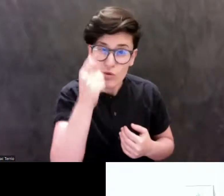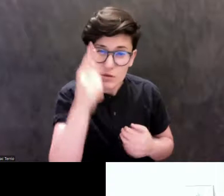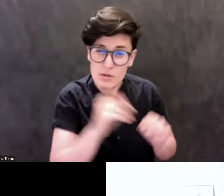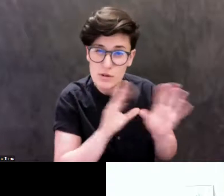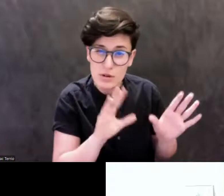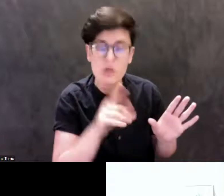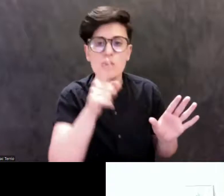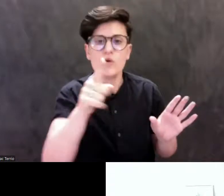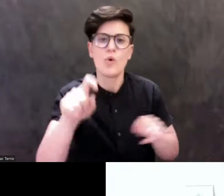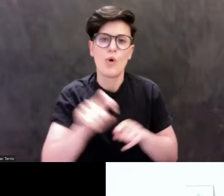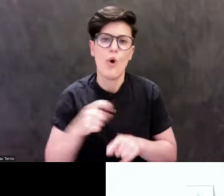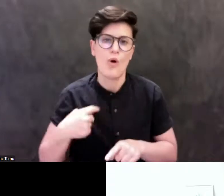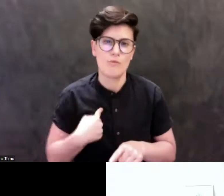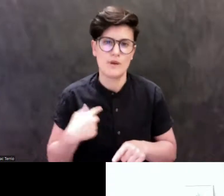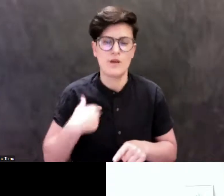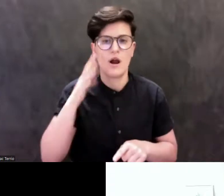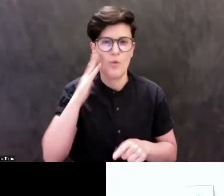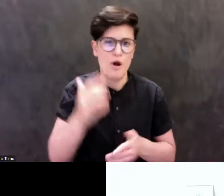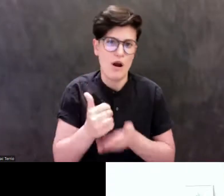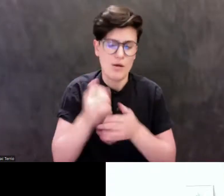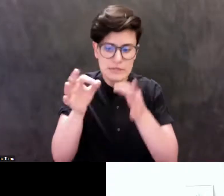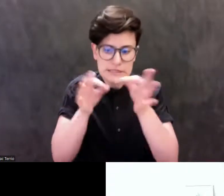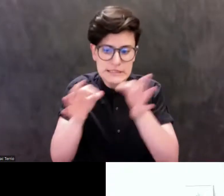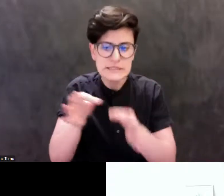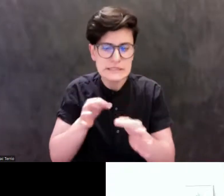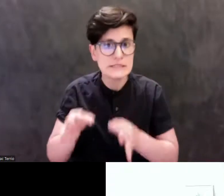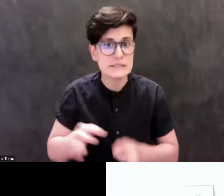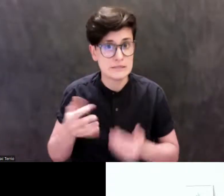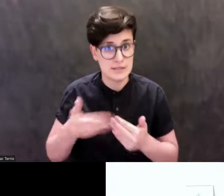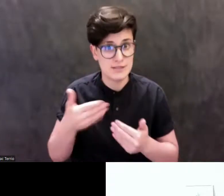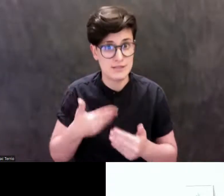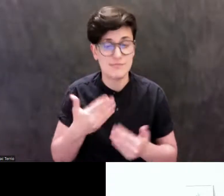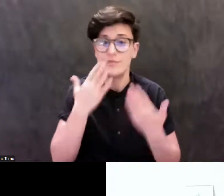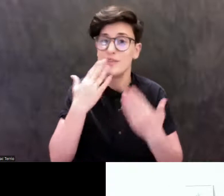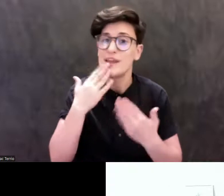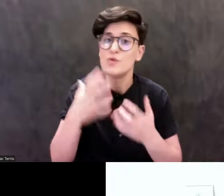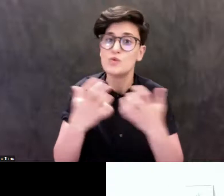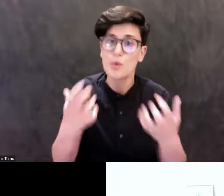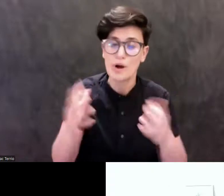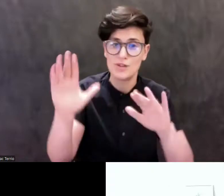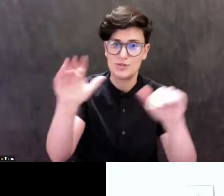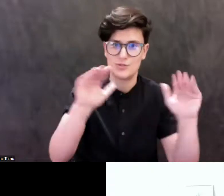with those calls. Thanks very much, everyone.